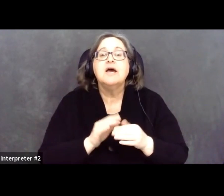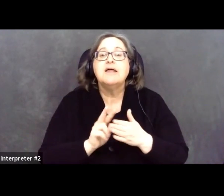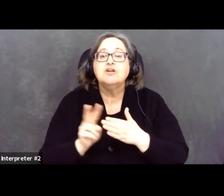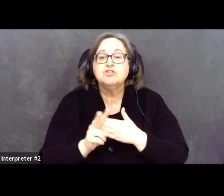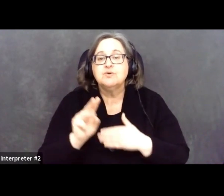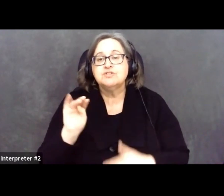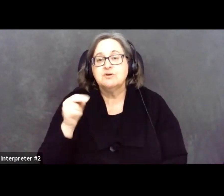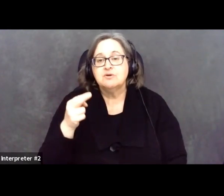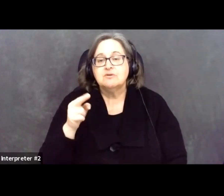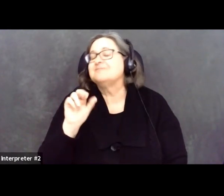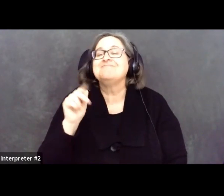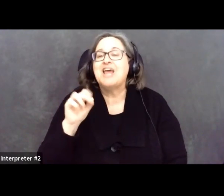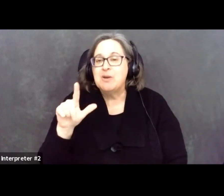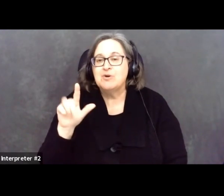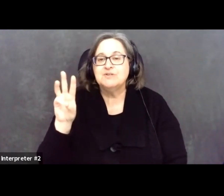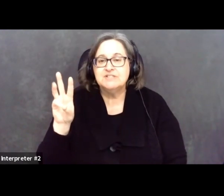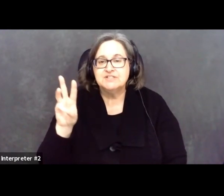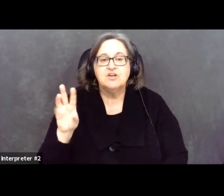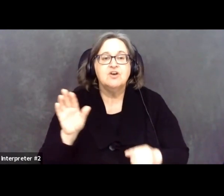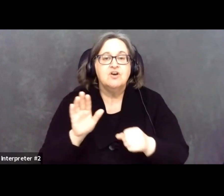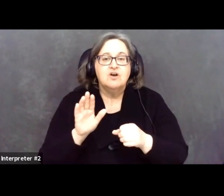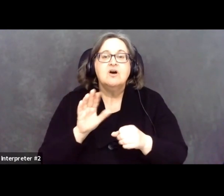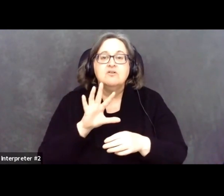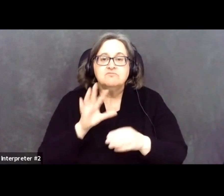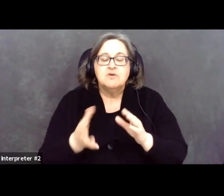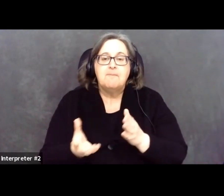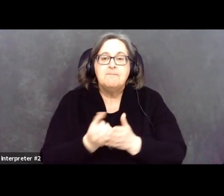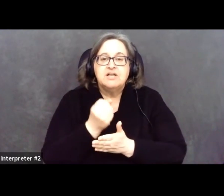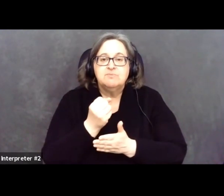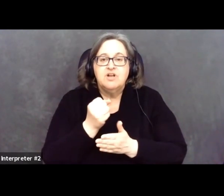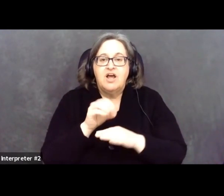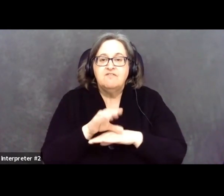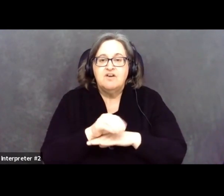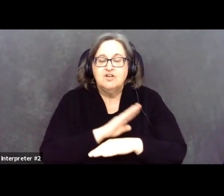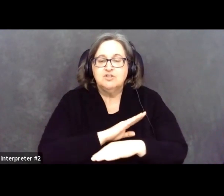Advisory Boards through full participation and full participation by survivors,